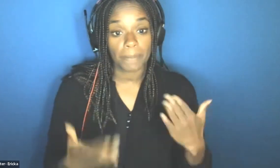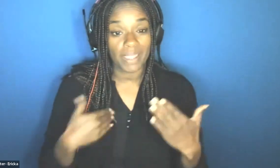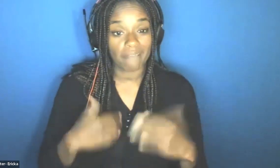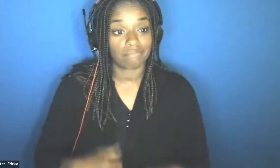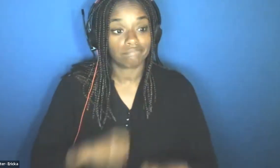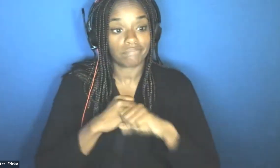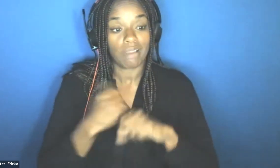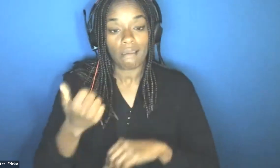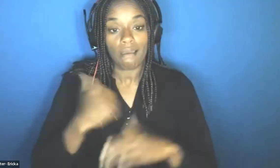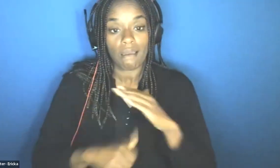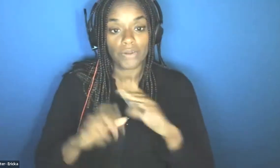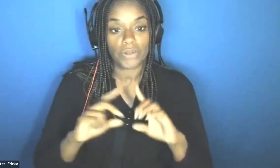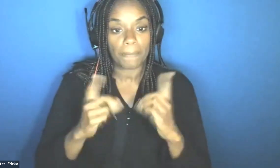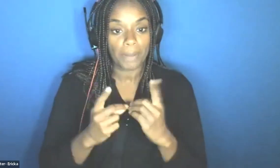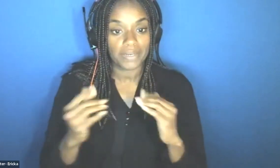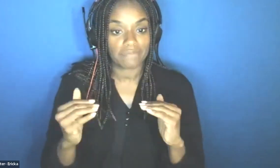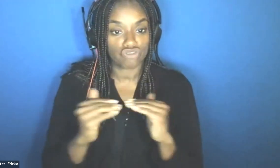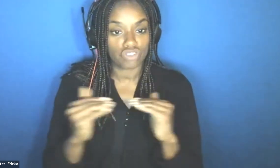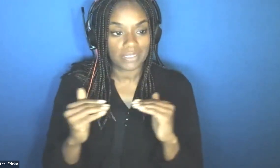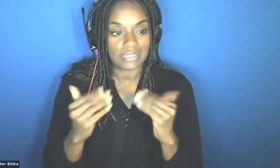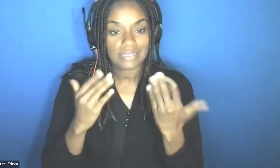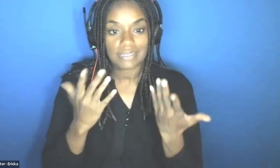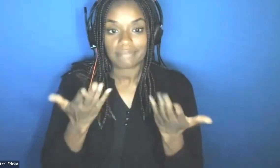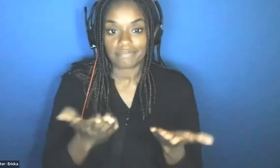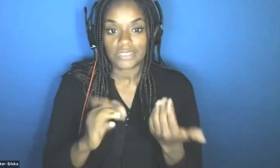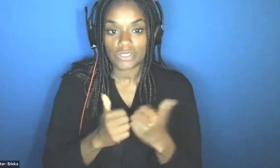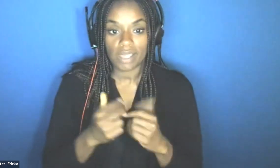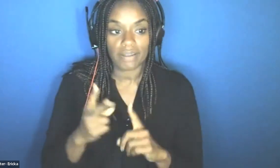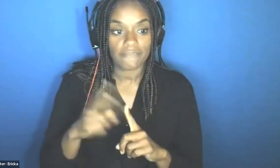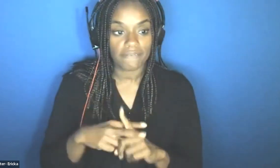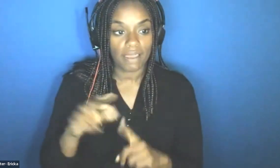Or e-mail the EEOC as well.